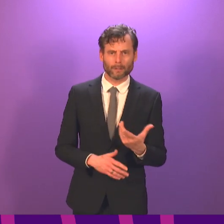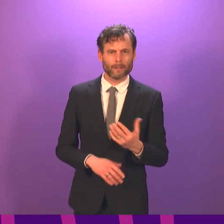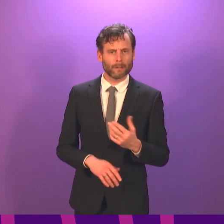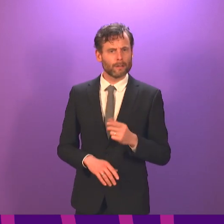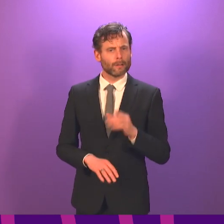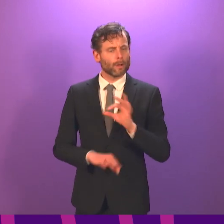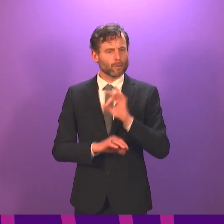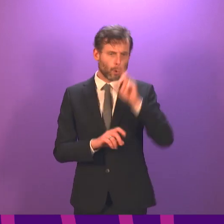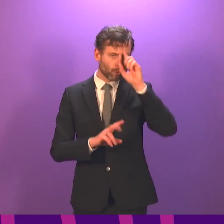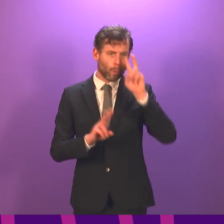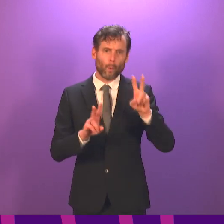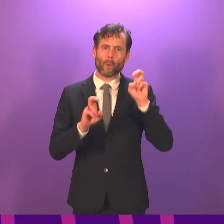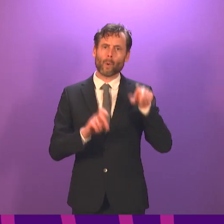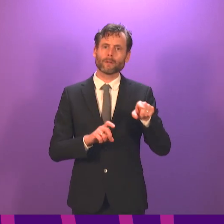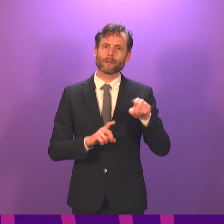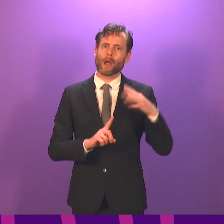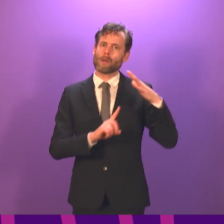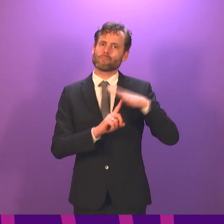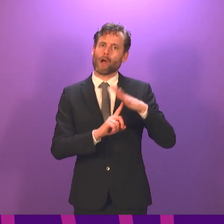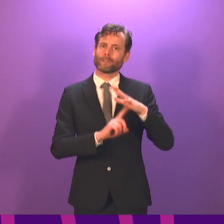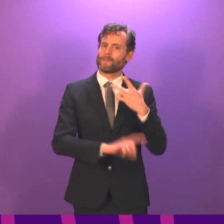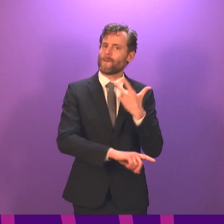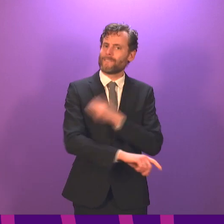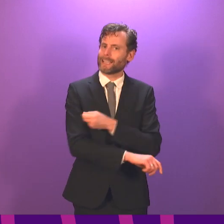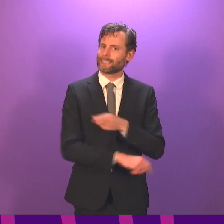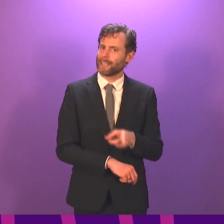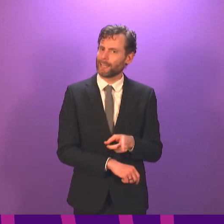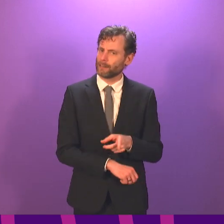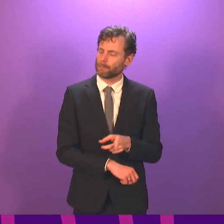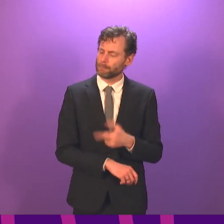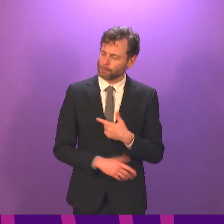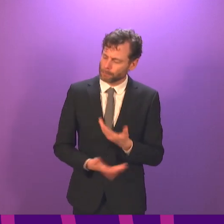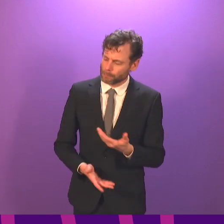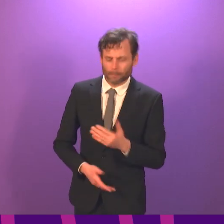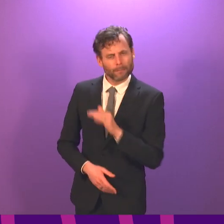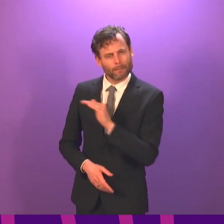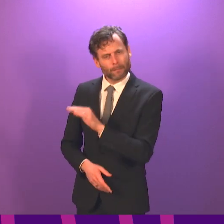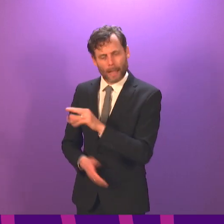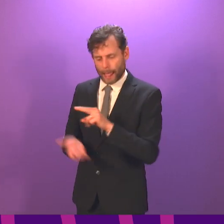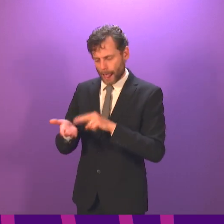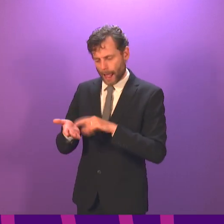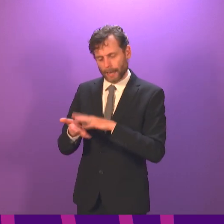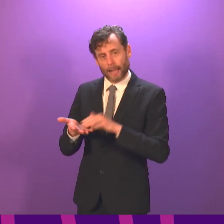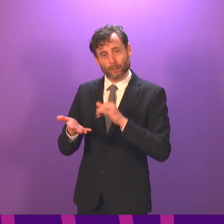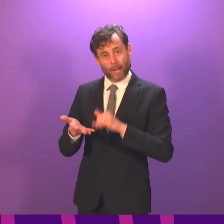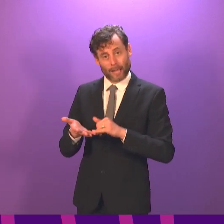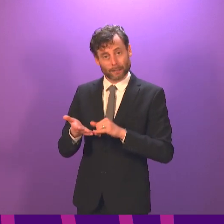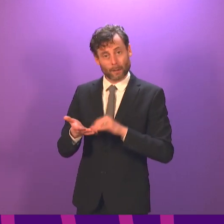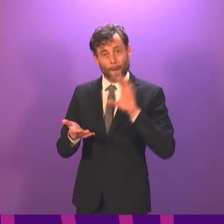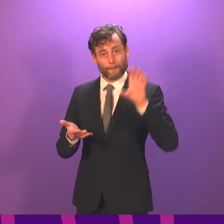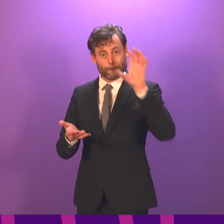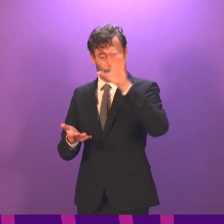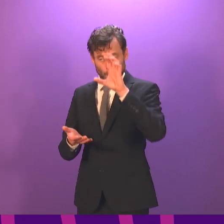as vaccine priorities by the health board. Will the First Minister ensure that NHS boards’